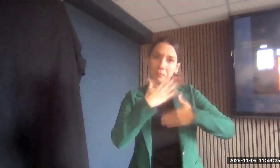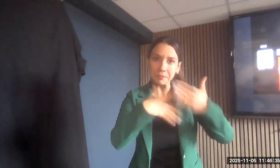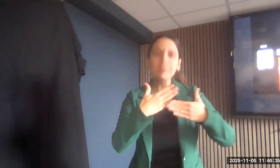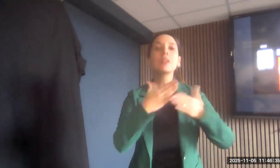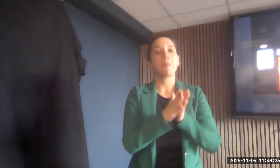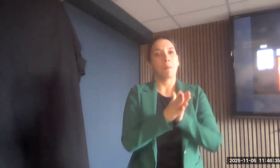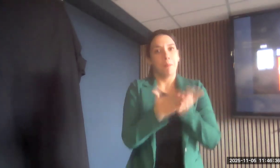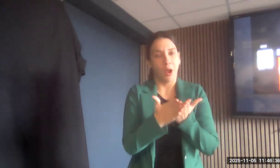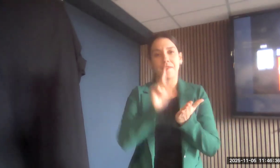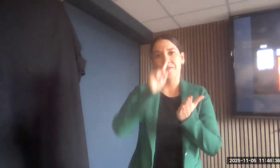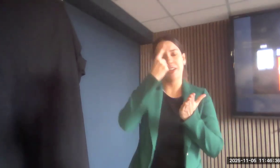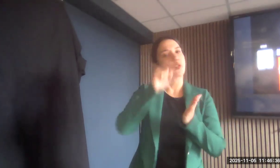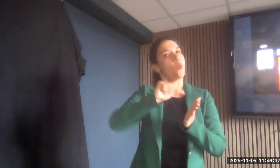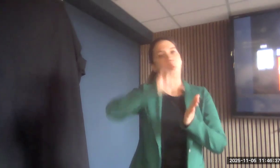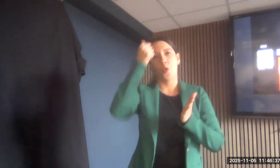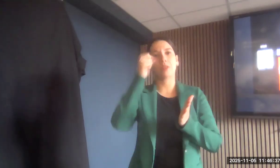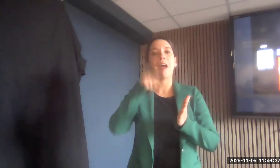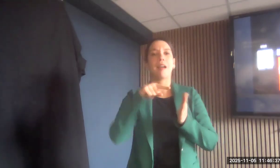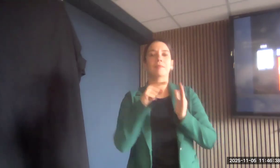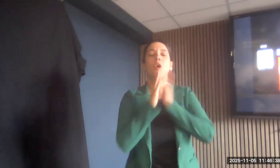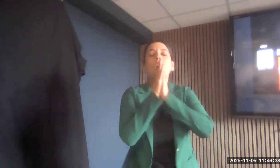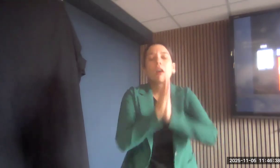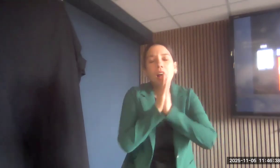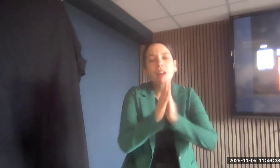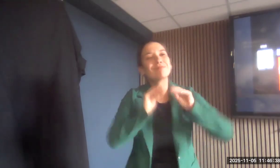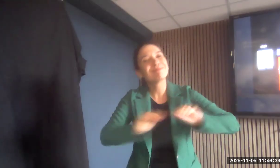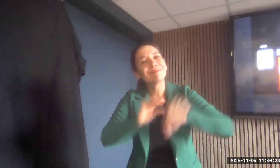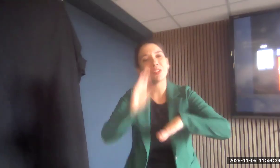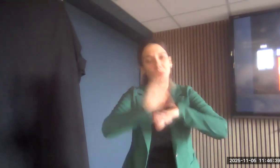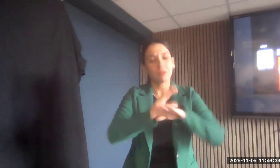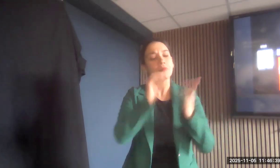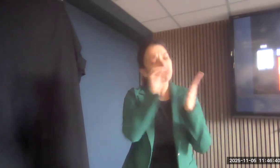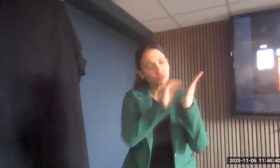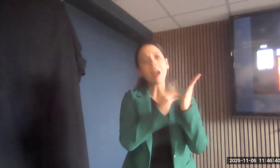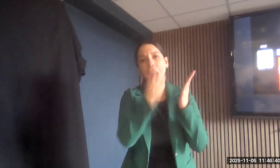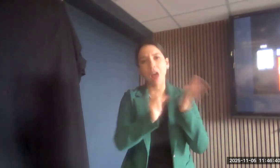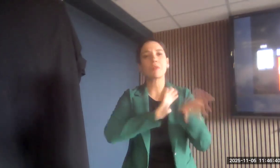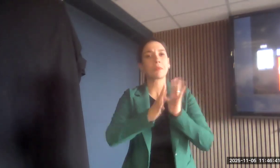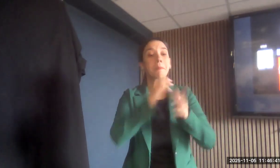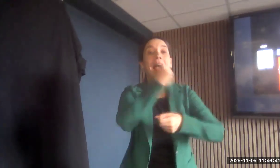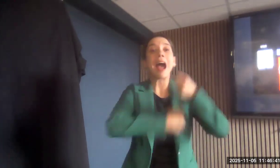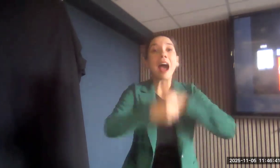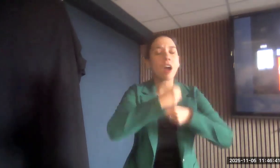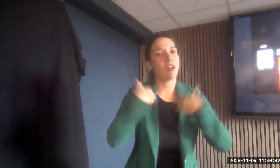And in previous iterations, in 1915, we know that